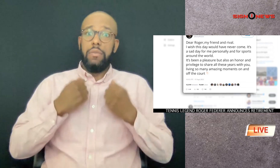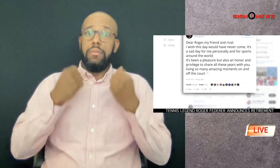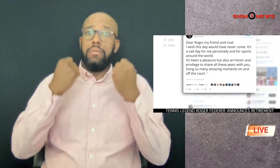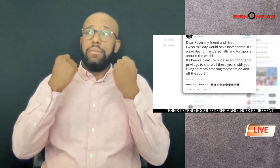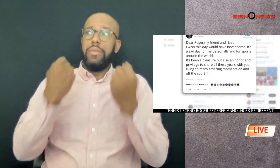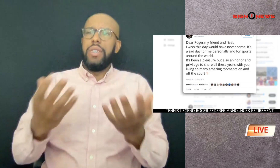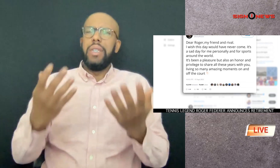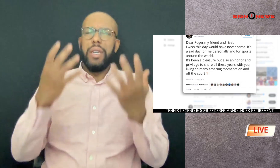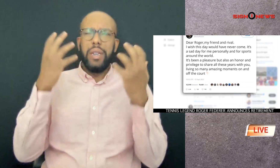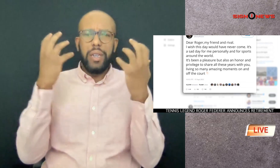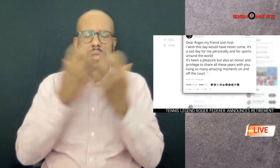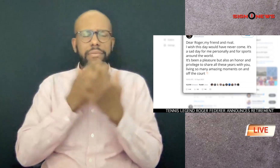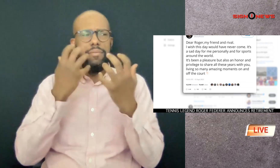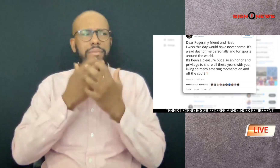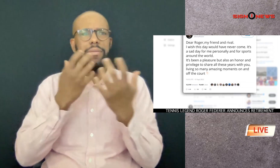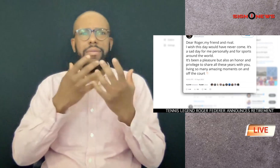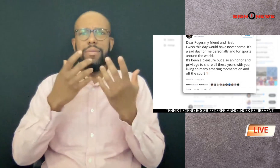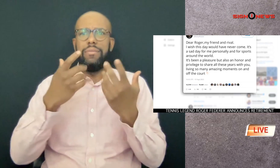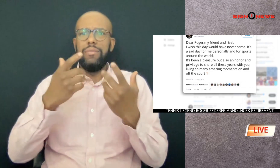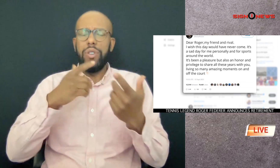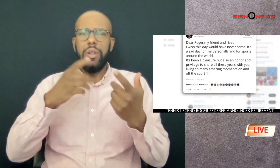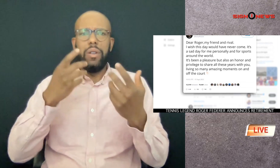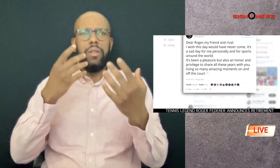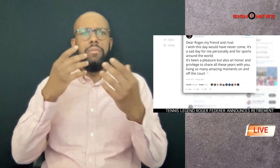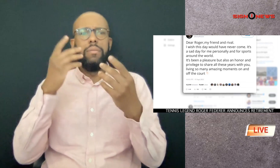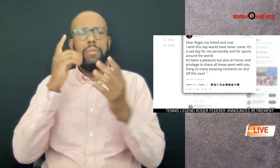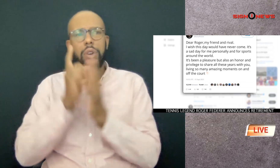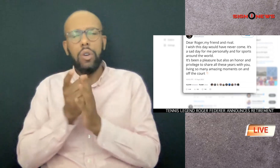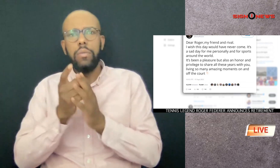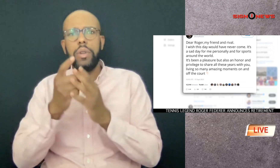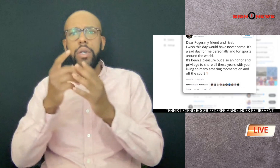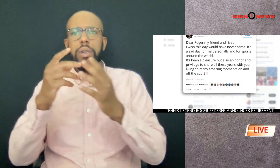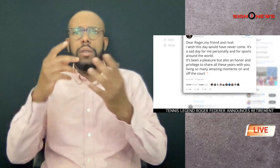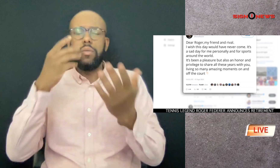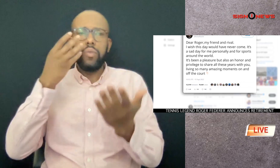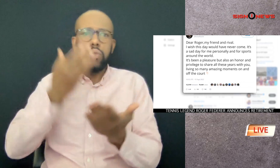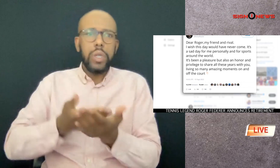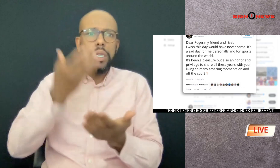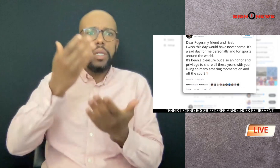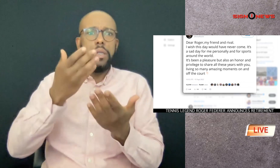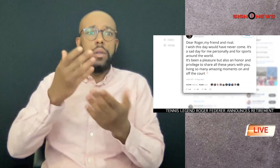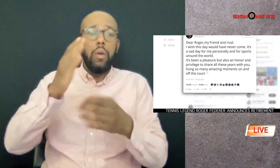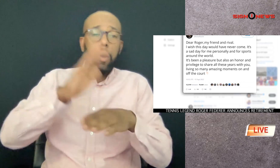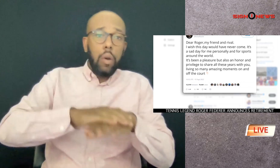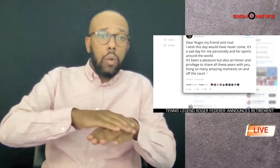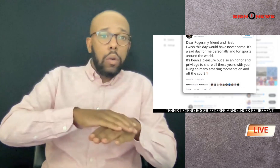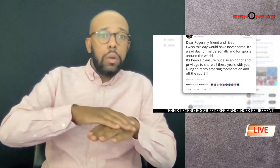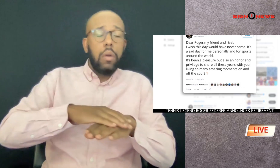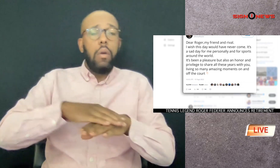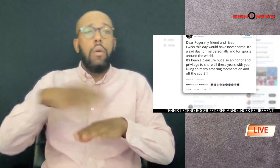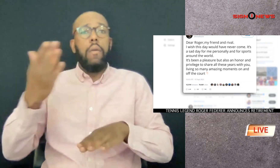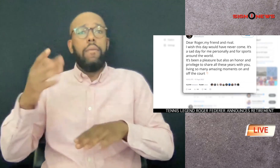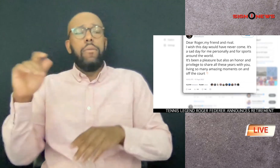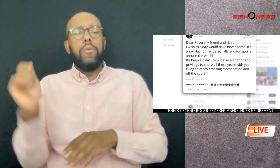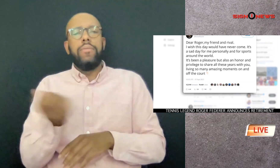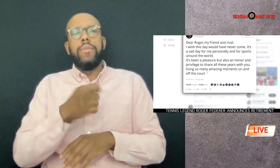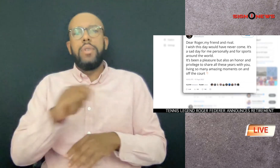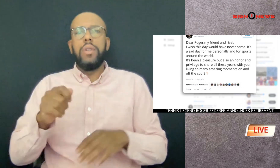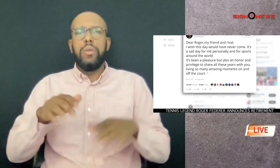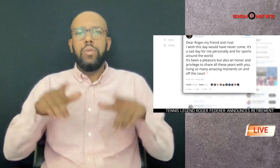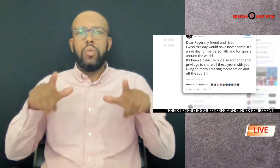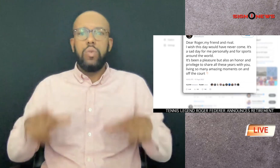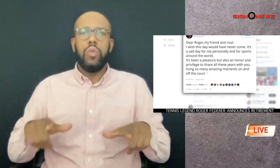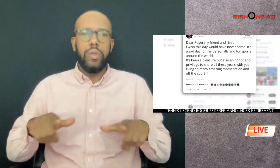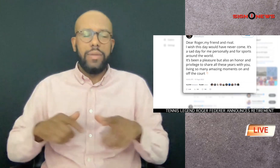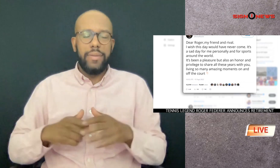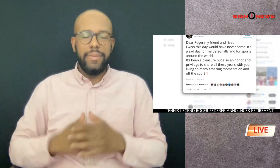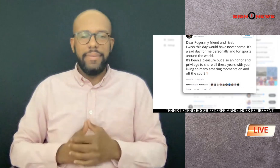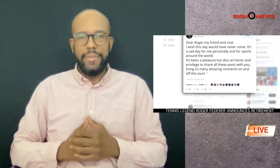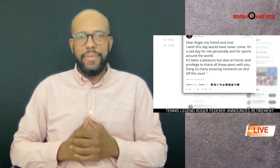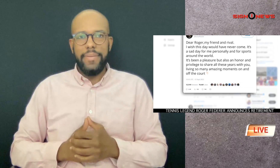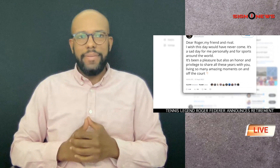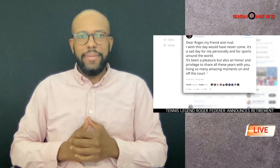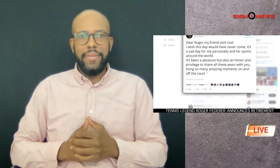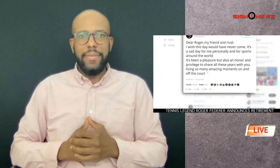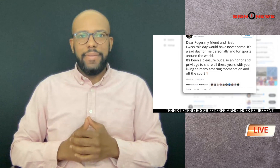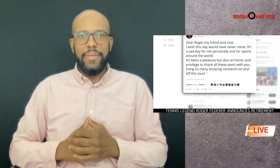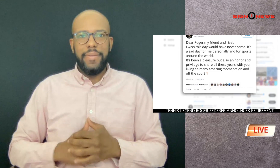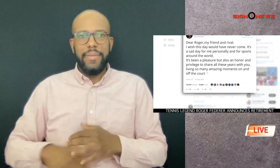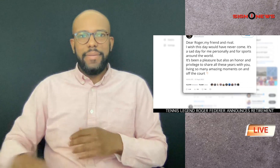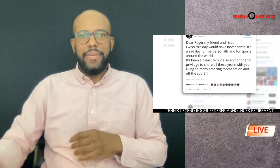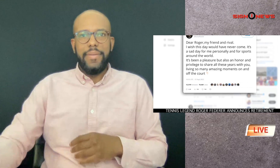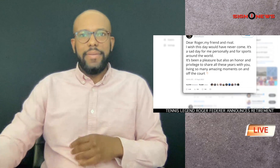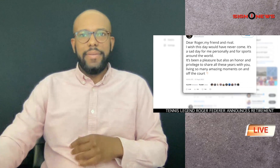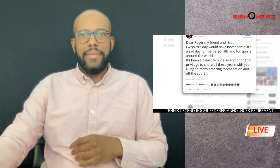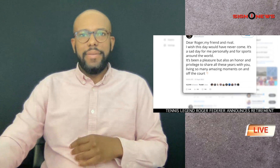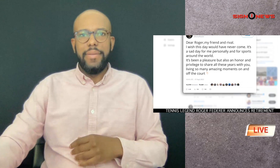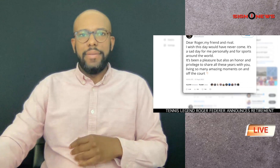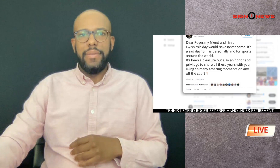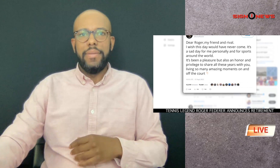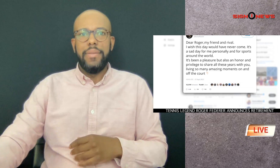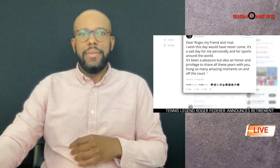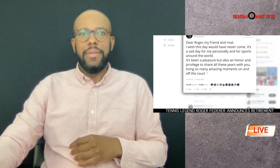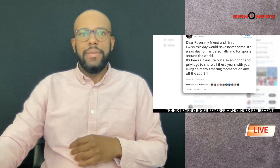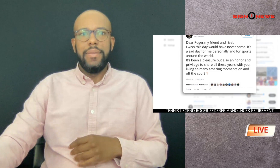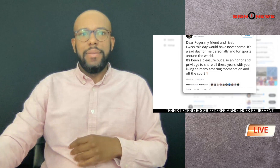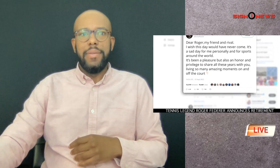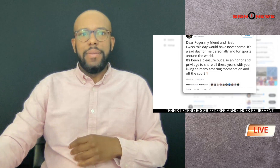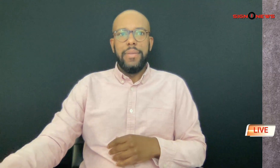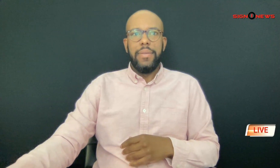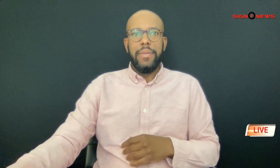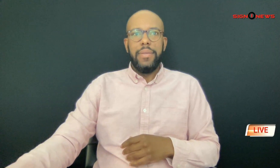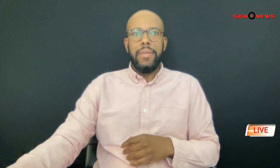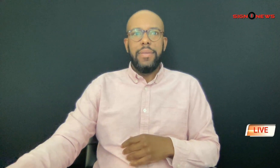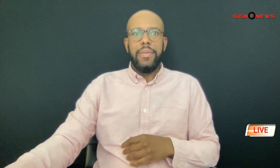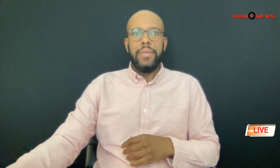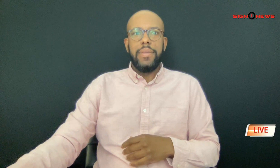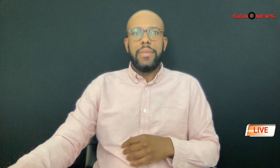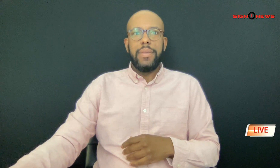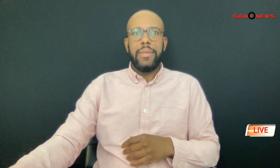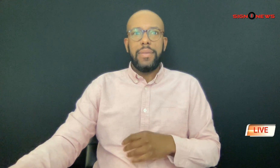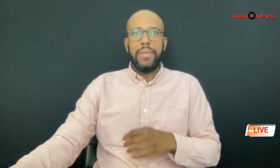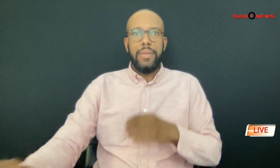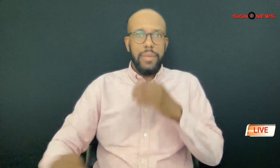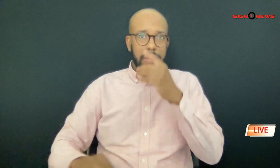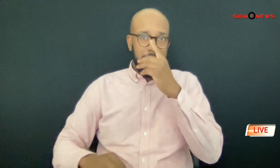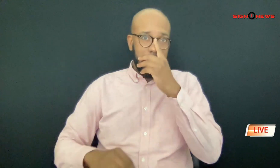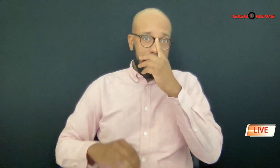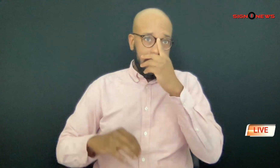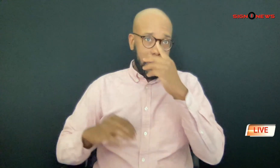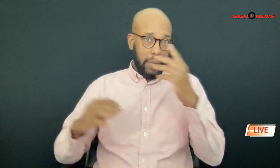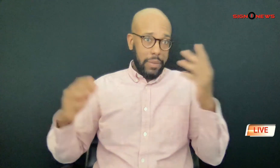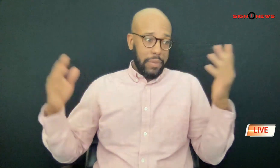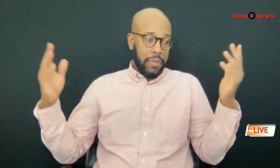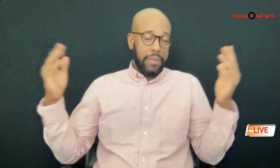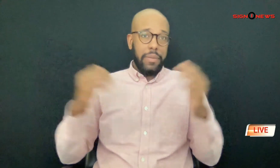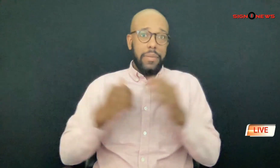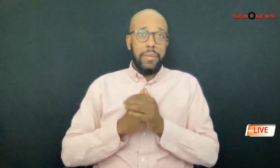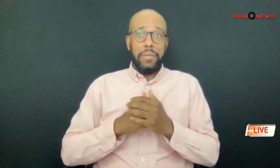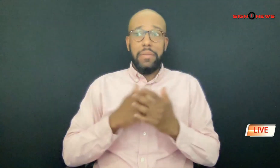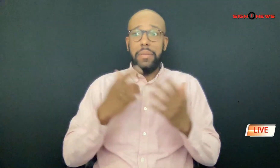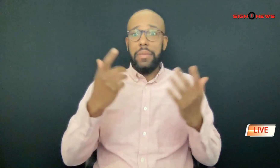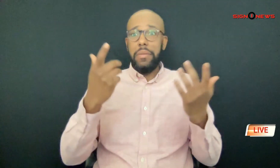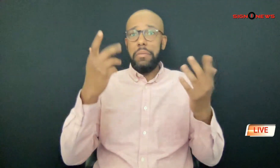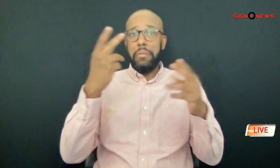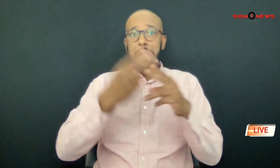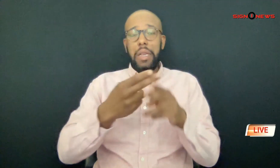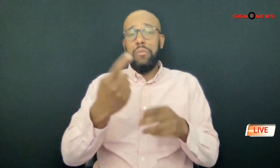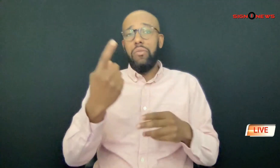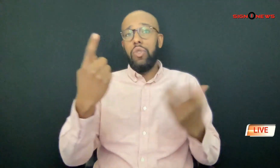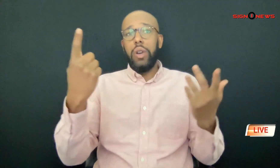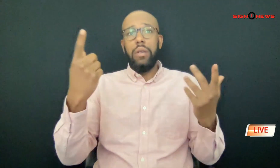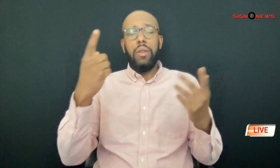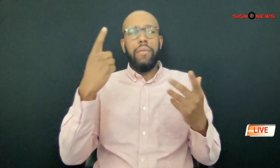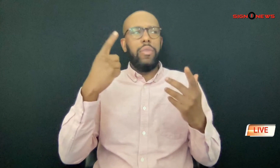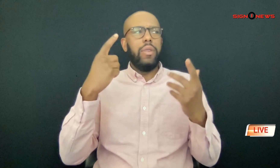living so many amazing moments both on and off the court and speaking of great athletes